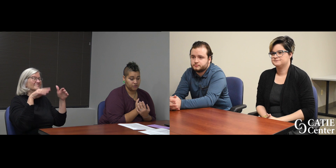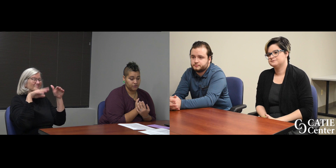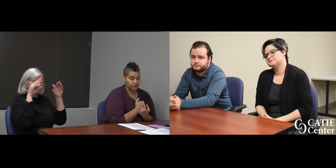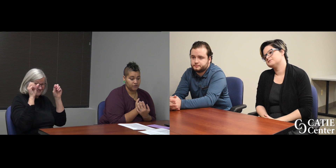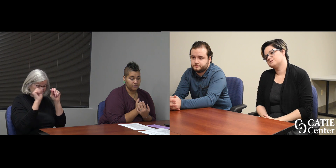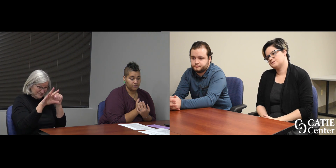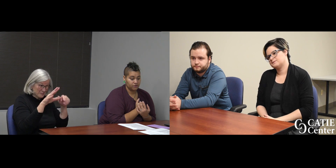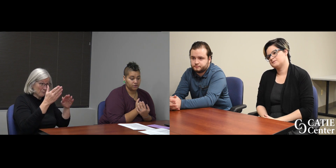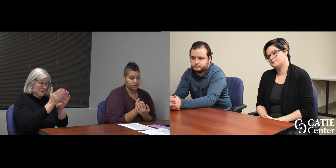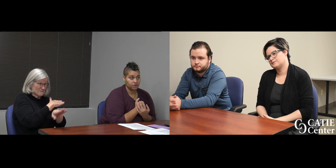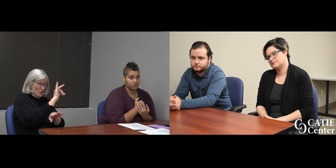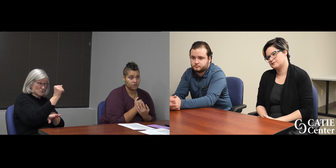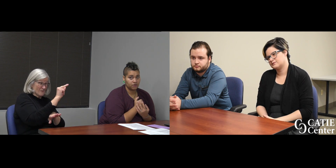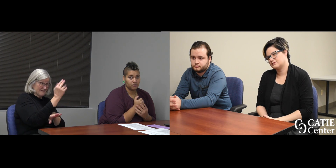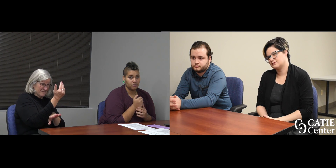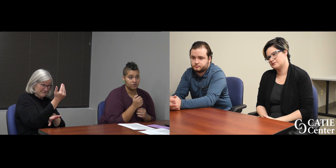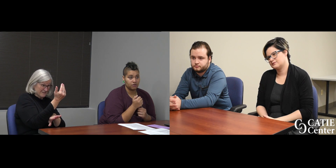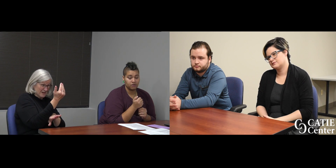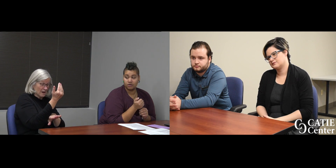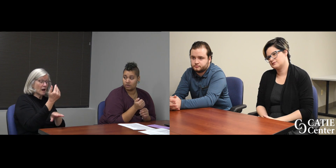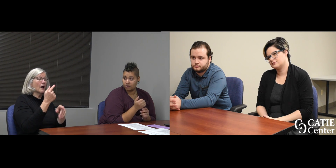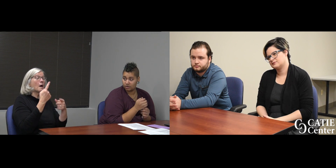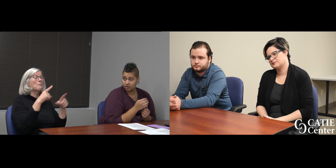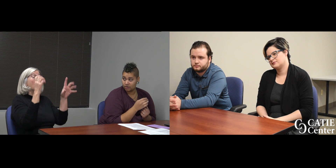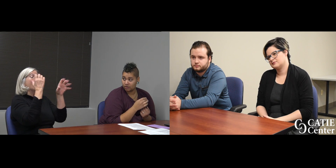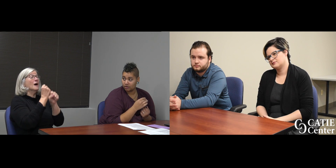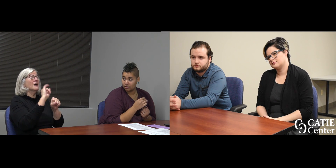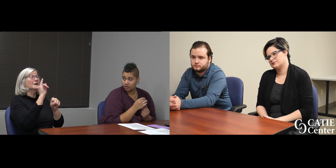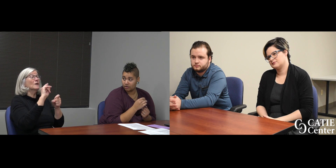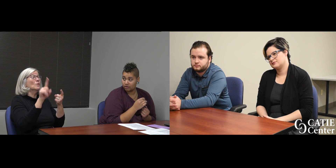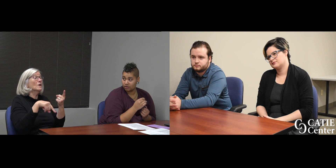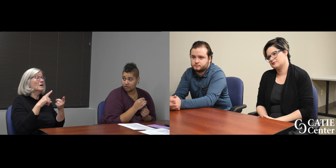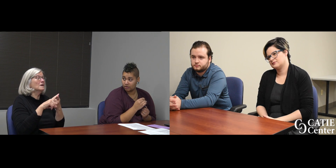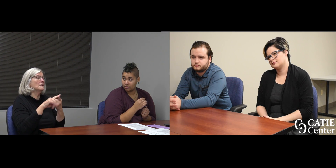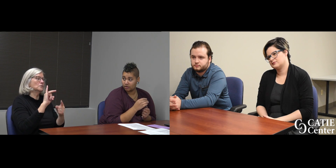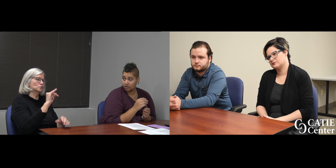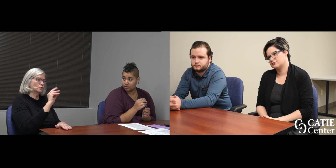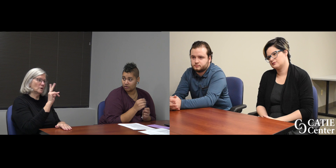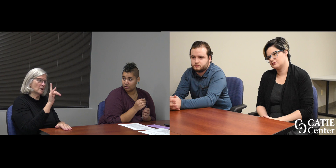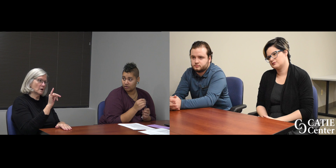Yes, but there's- I: Oh.